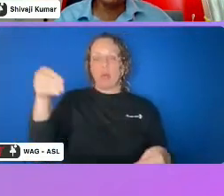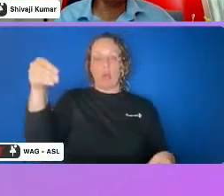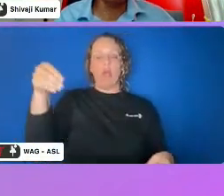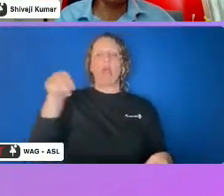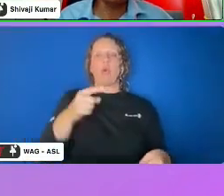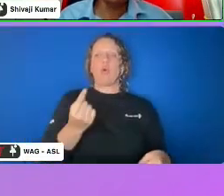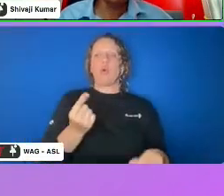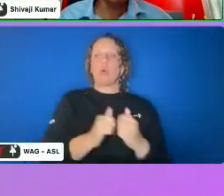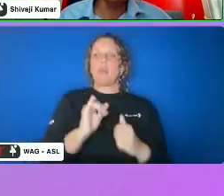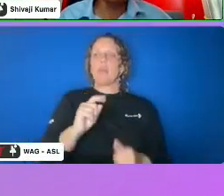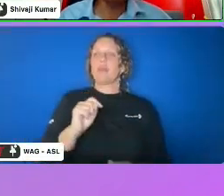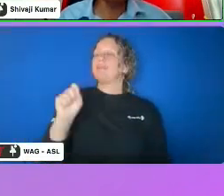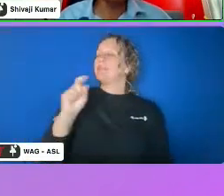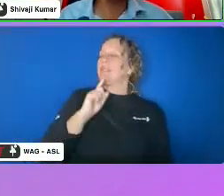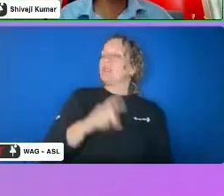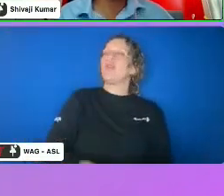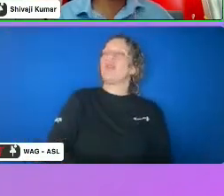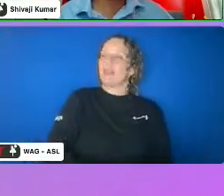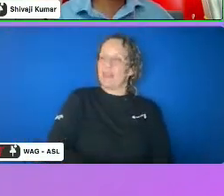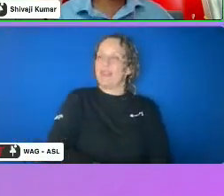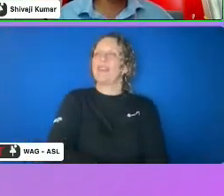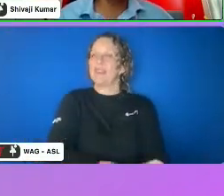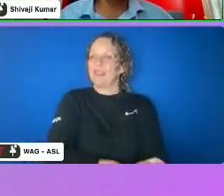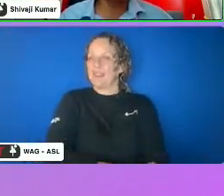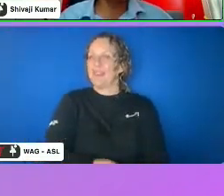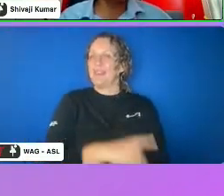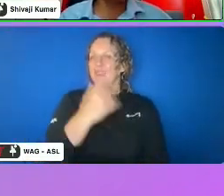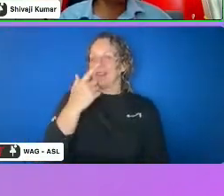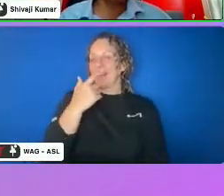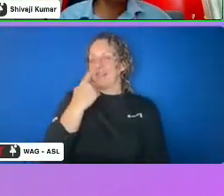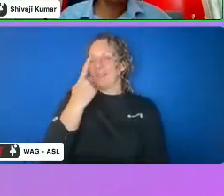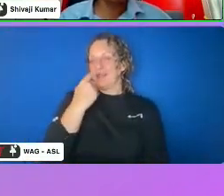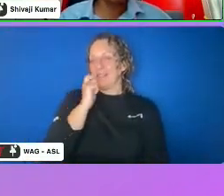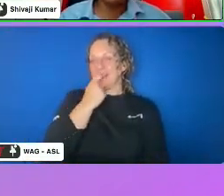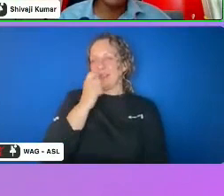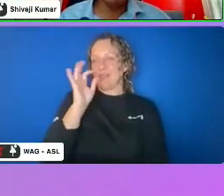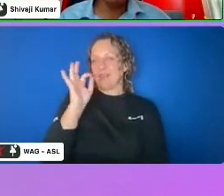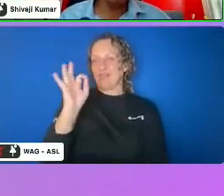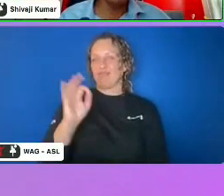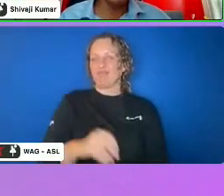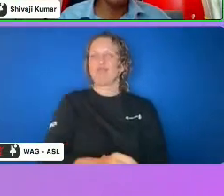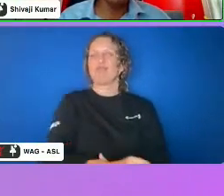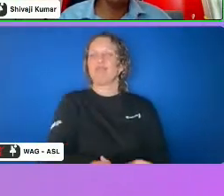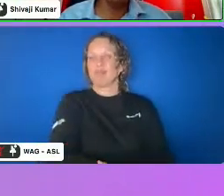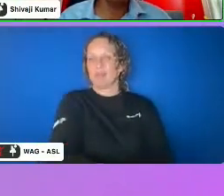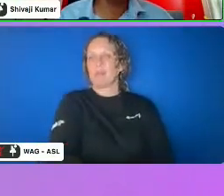Yeah, sure. Hey, that looks neat. Thank you. I'm happy about zero.